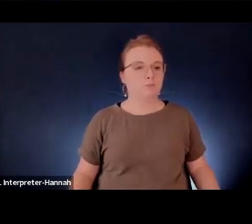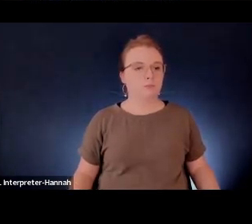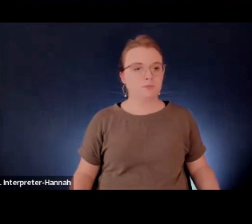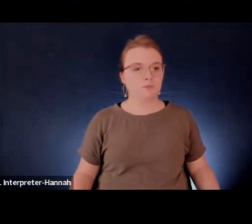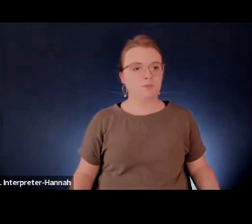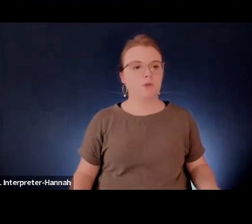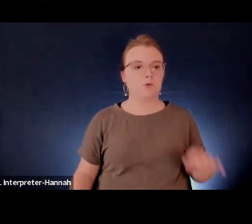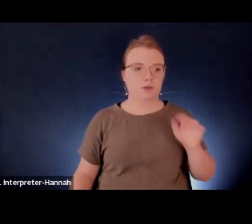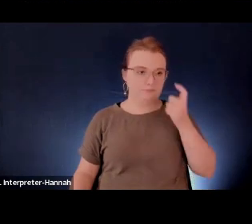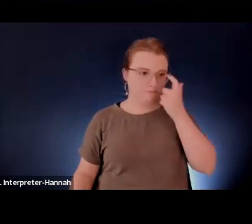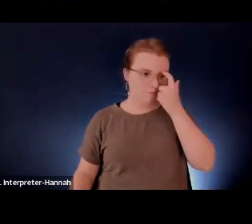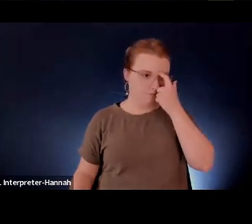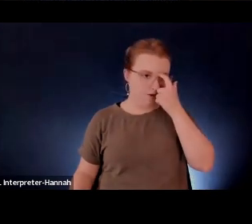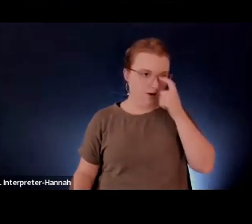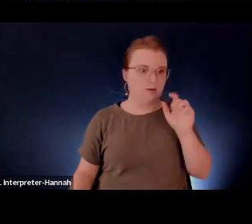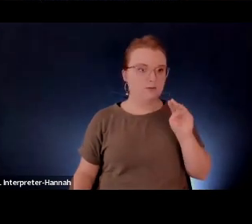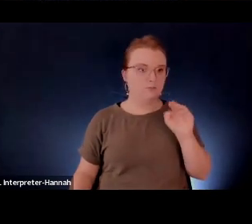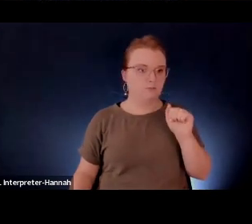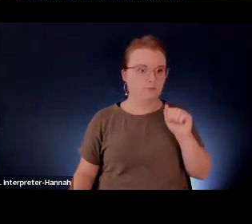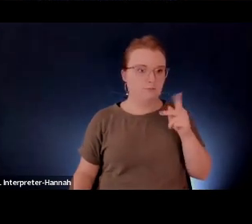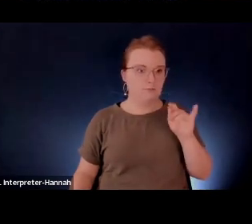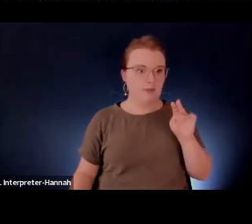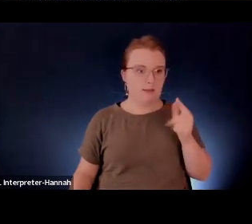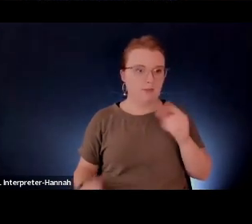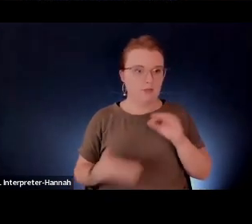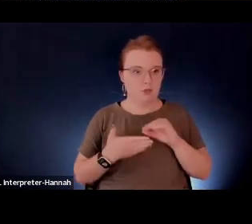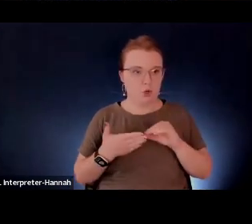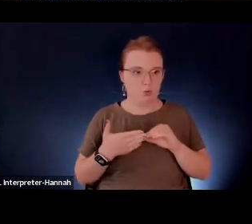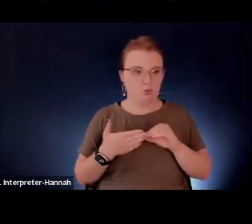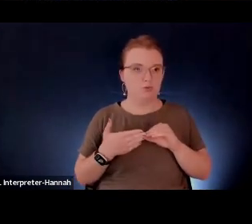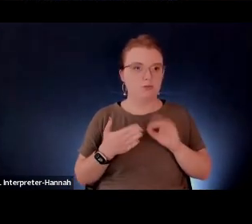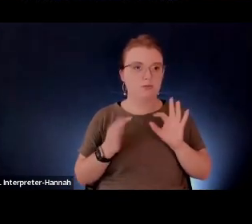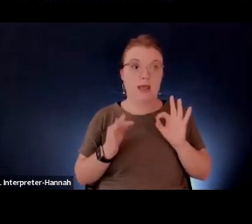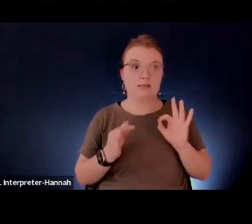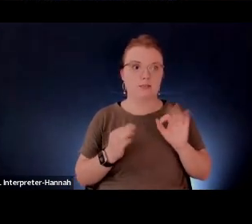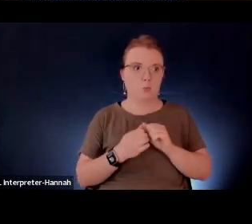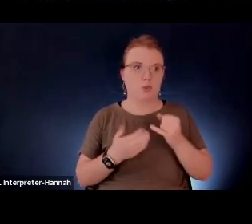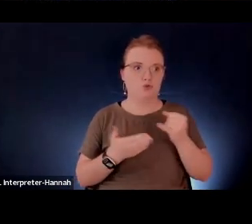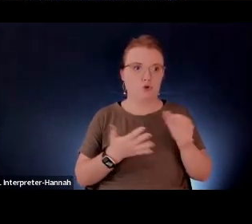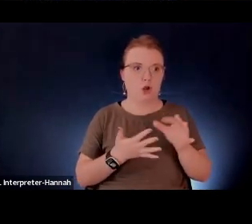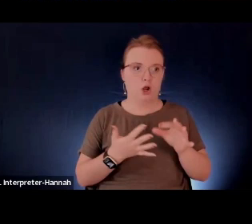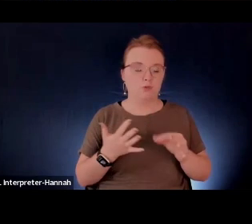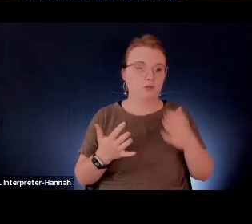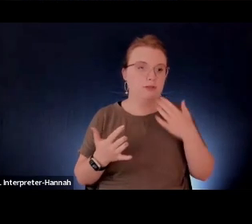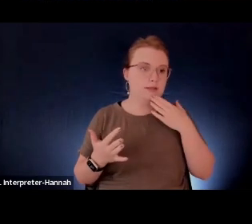Mind mapping notes. Excellent. With drawing options. Thank you, Elizabeth.